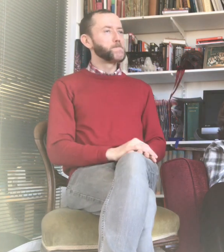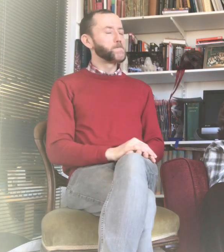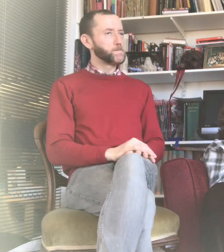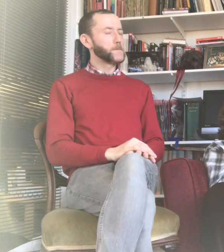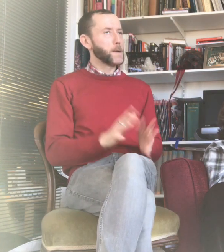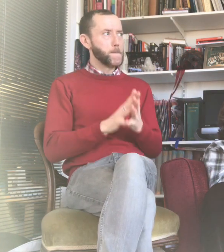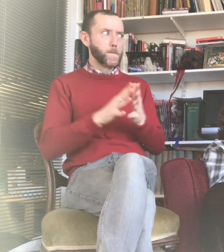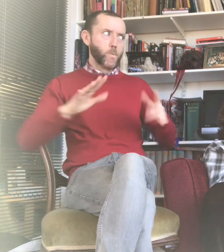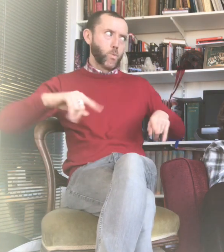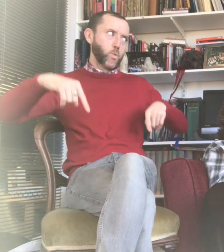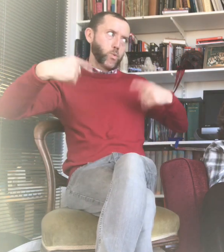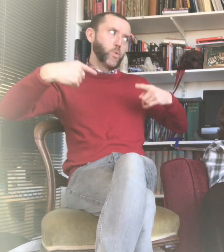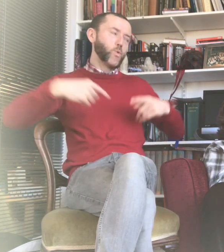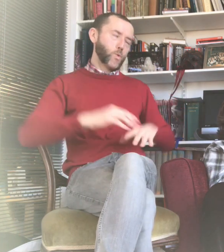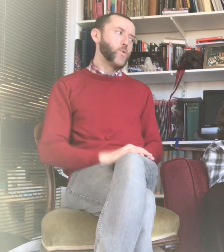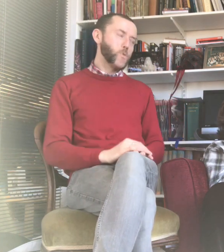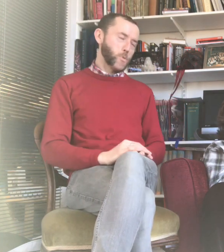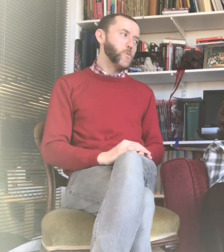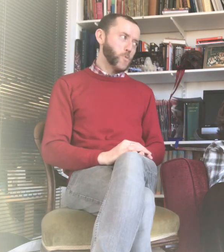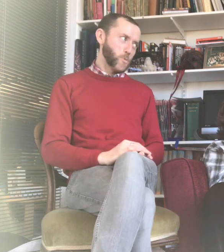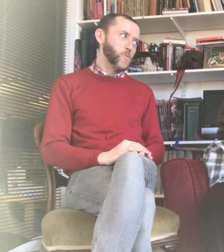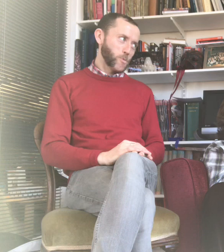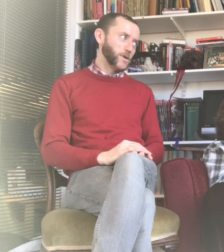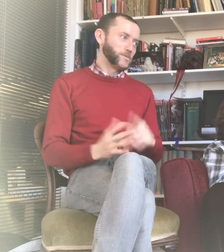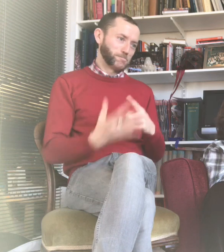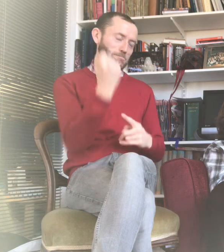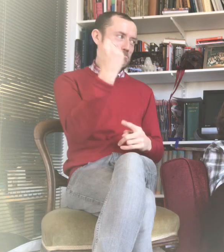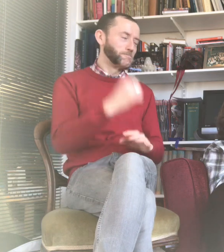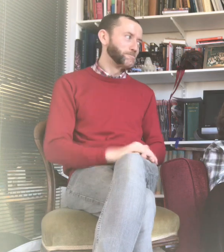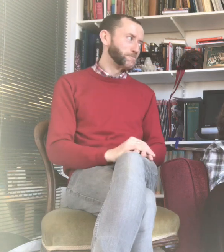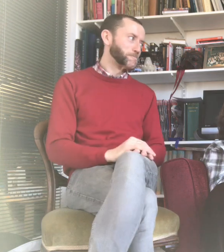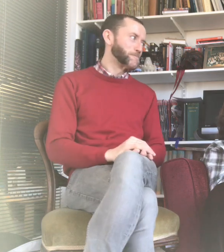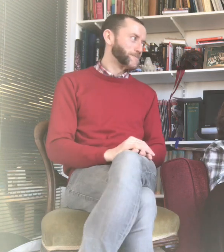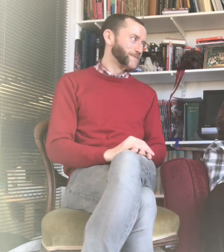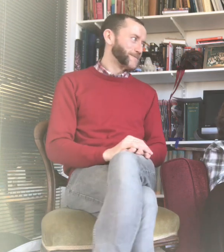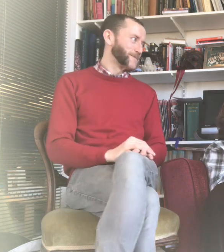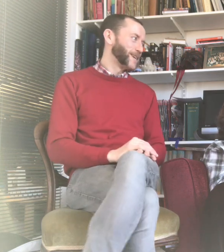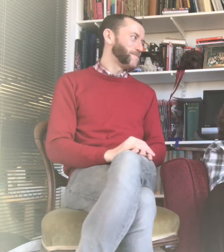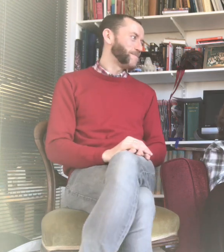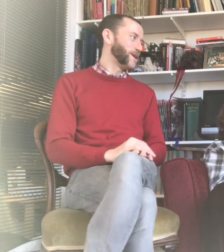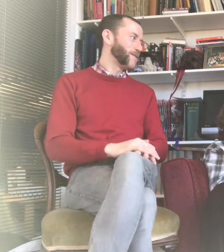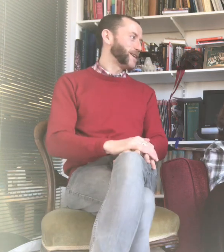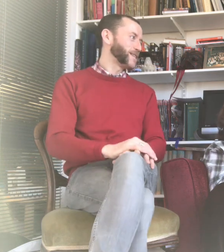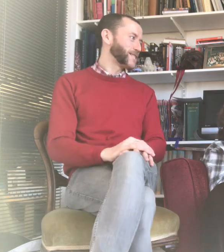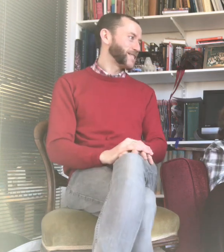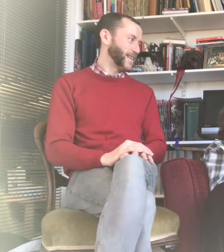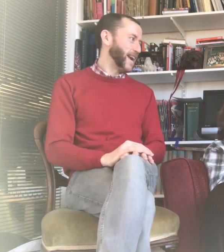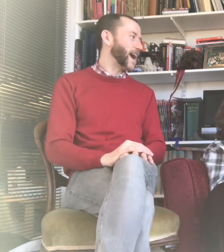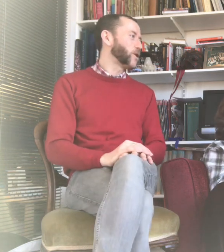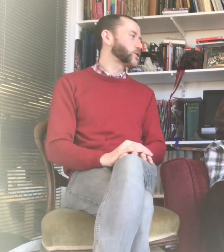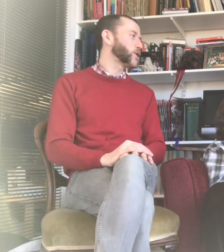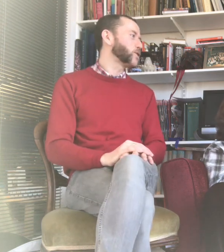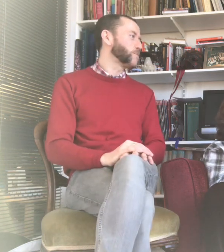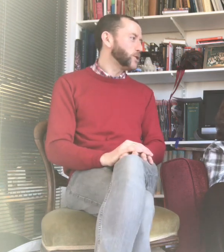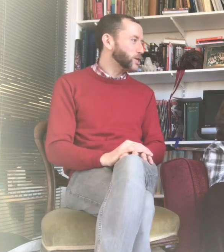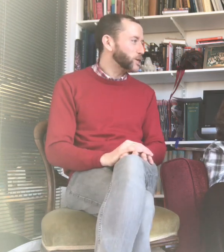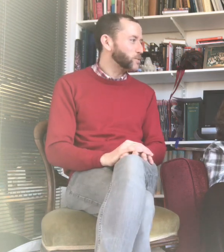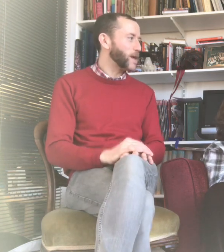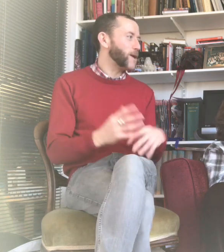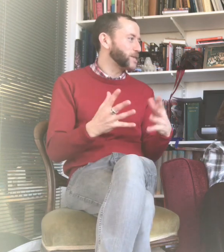a big challenge to get right. Marvellous, yeah and also the music as well and how it's